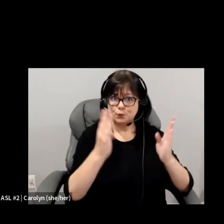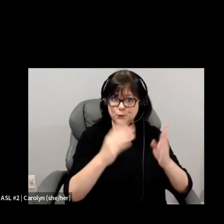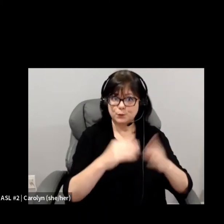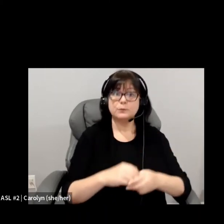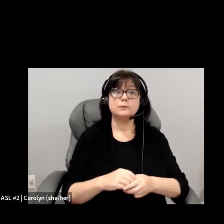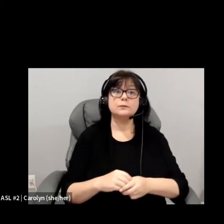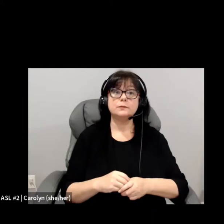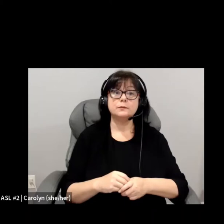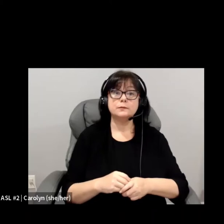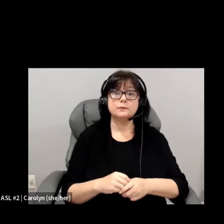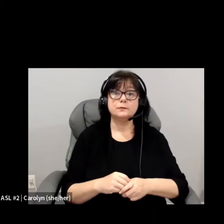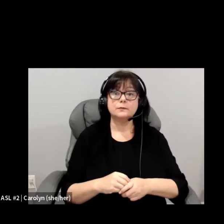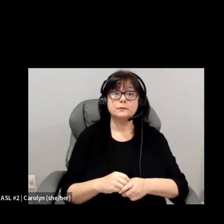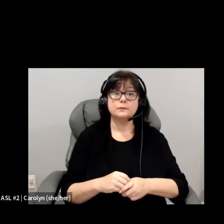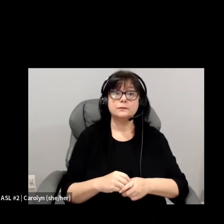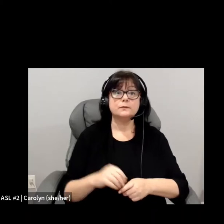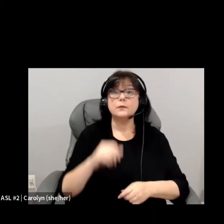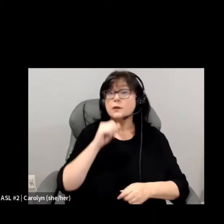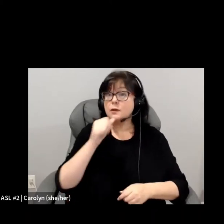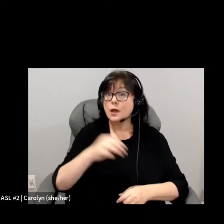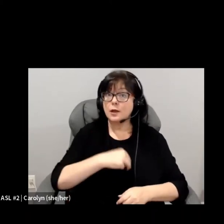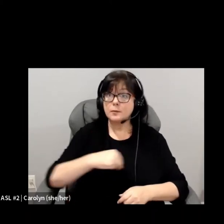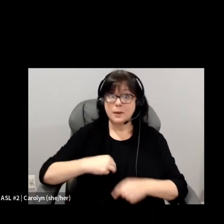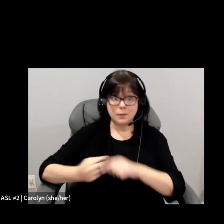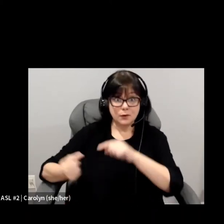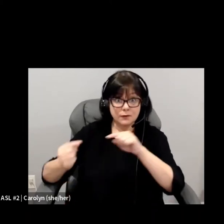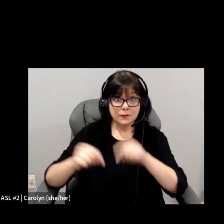THANK YOU SO MUCH TO NON-MEMBERS FOR ATTENDING.